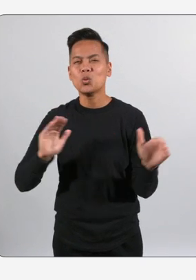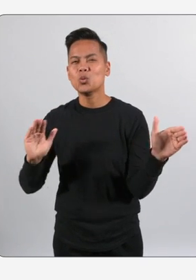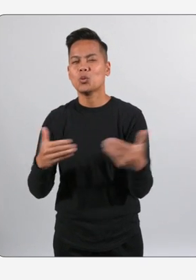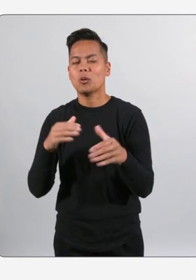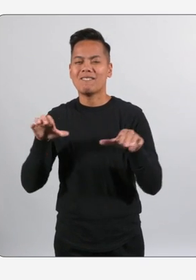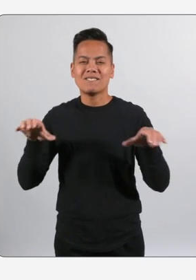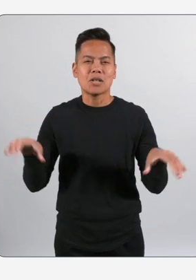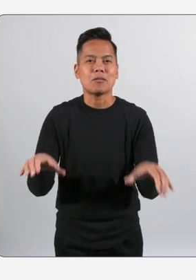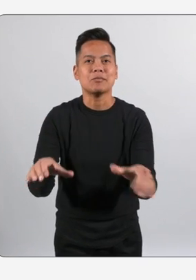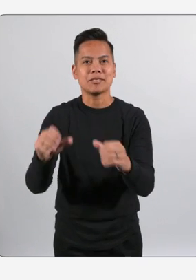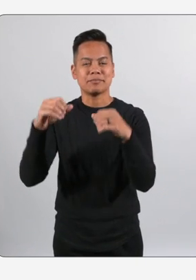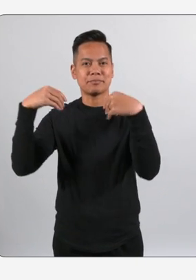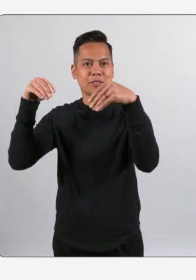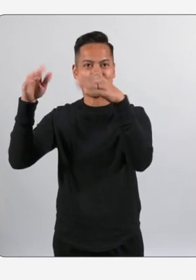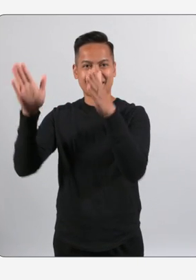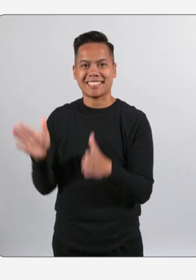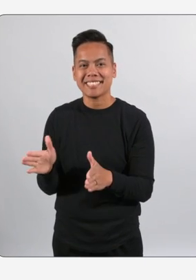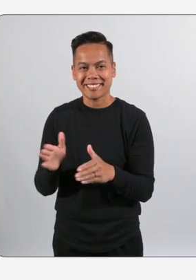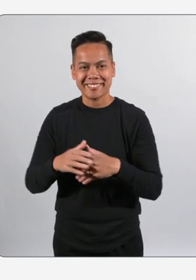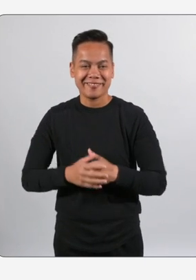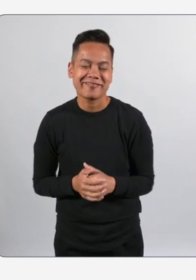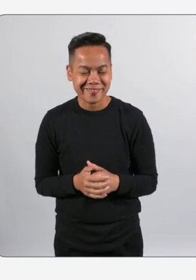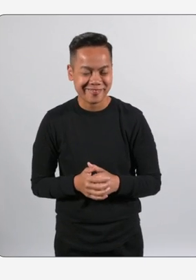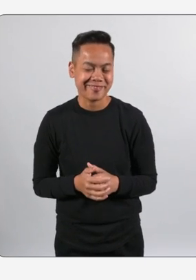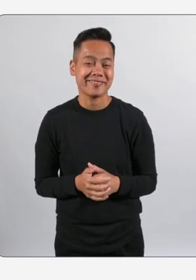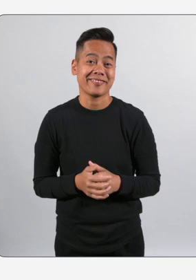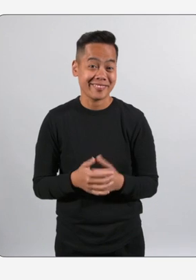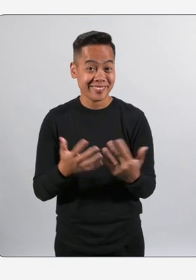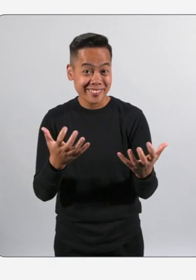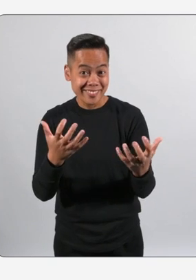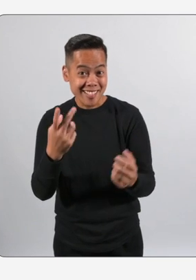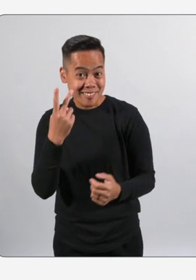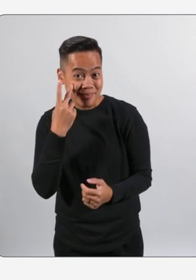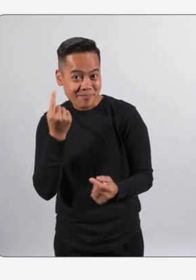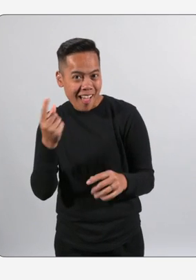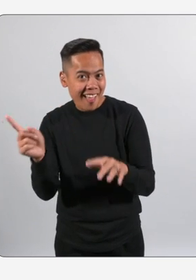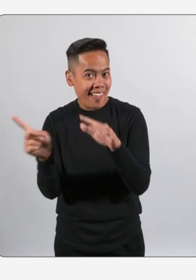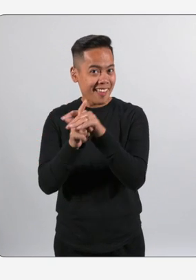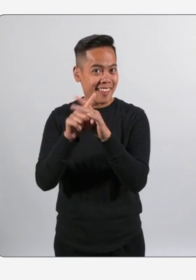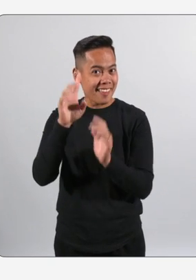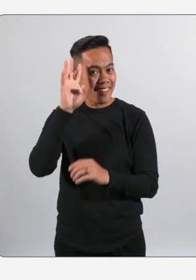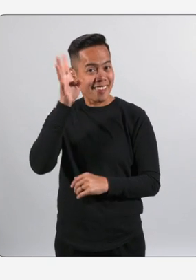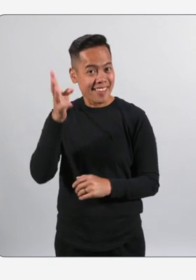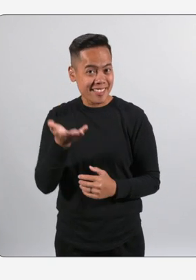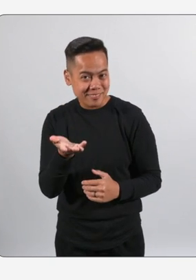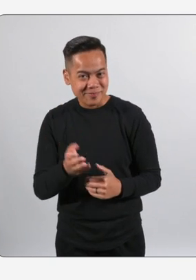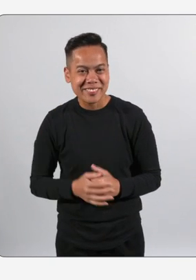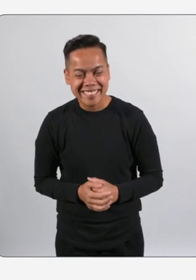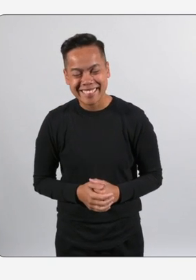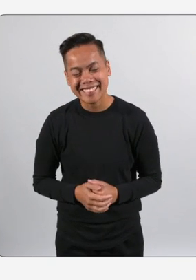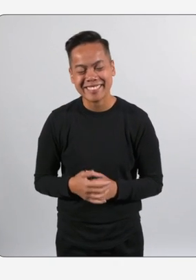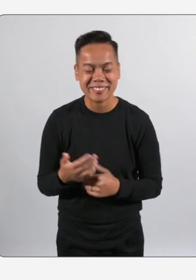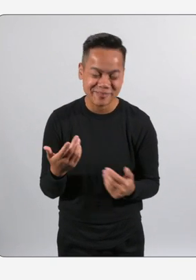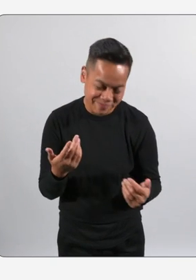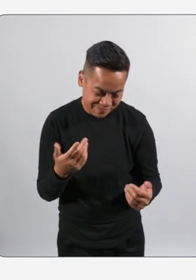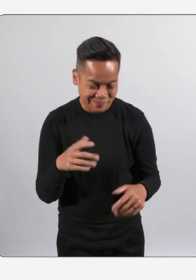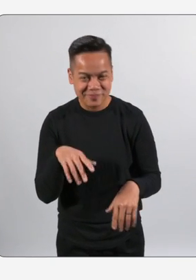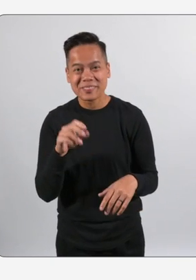Do you want to hear what it came up with? You want to hear it, I can tell.